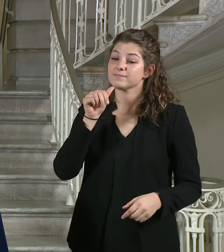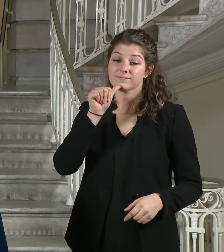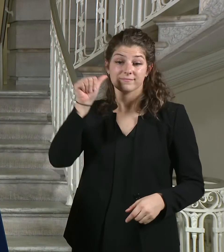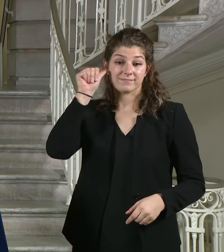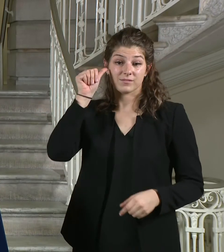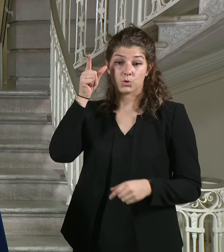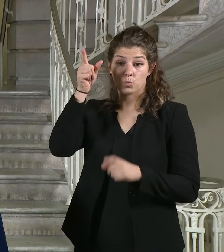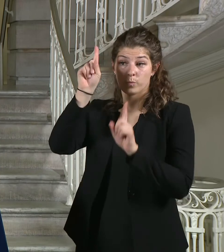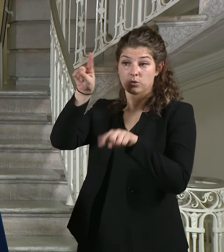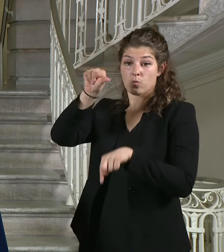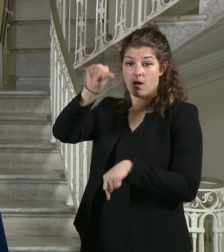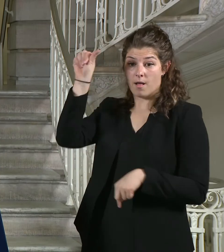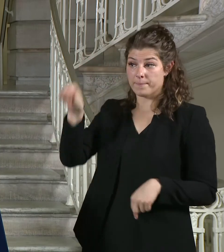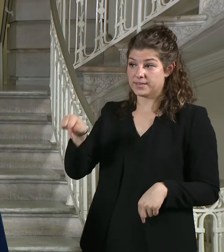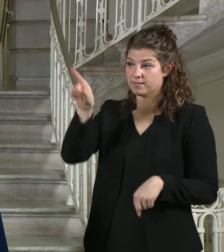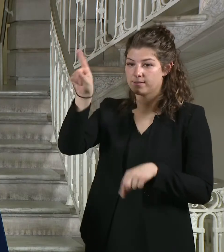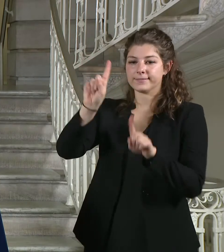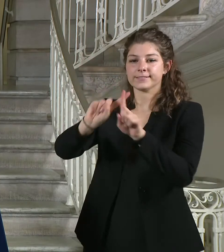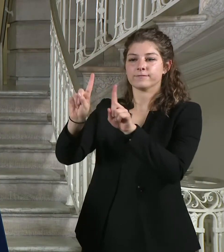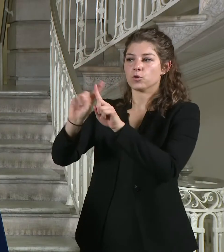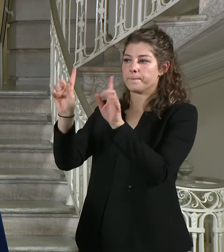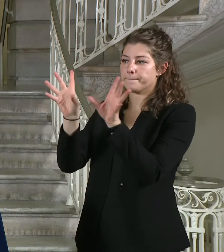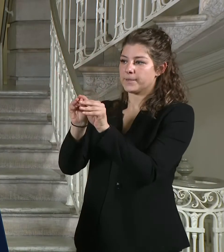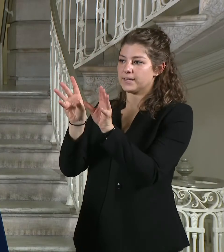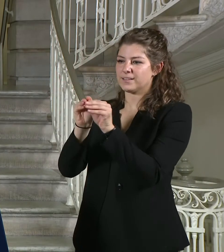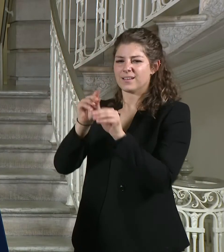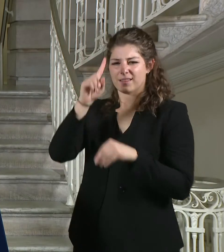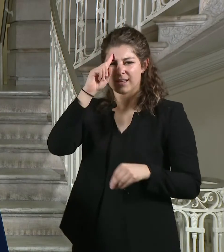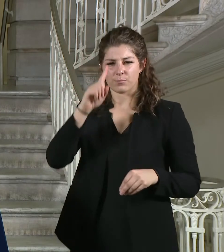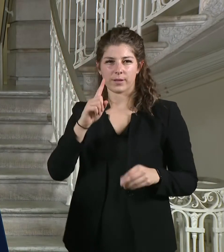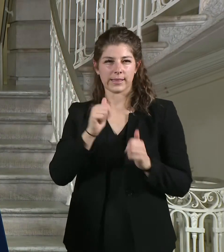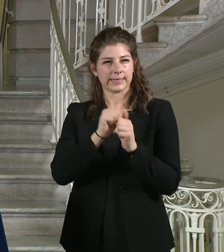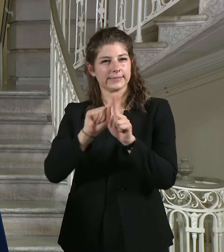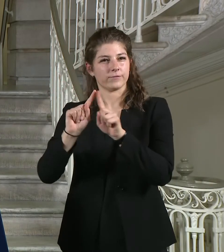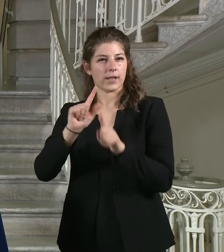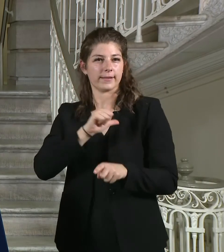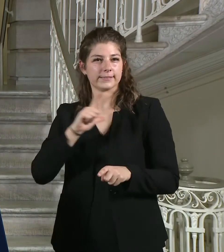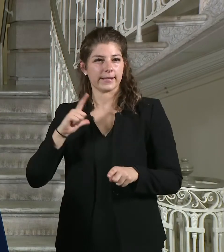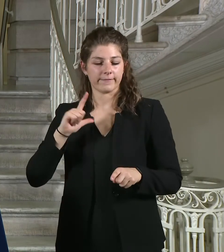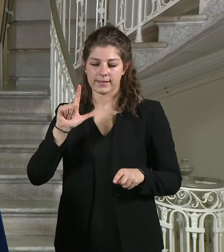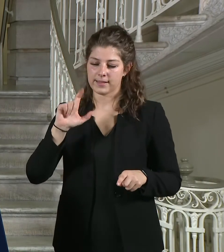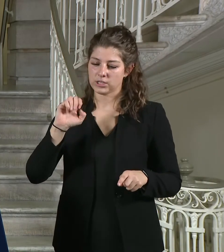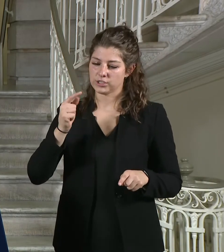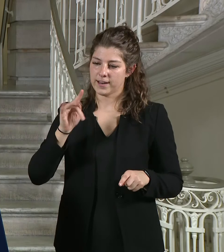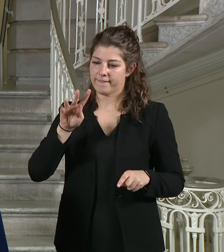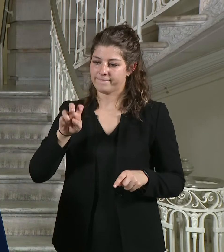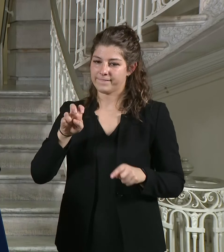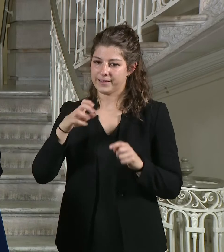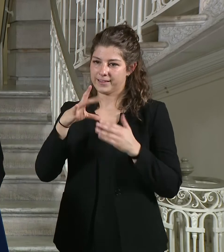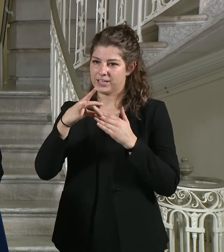HI THERE. SALLY.